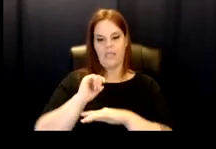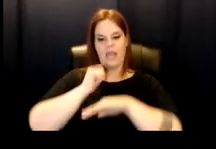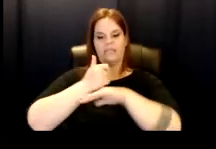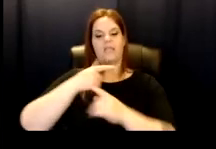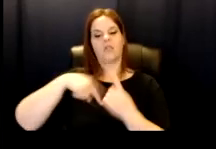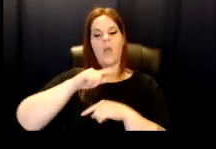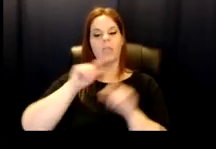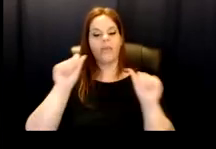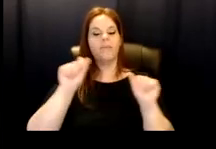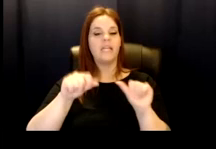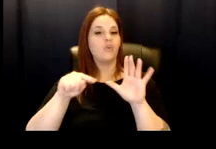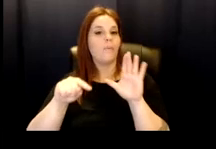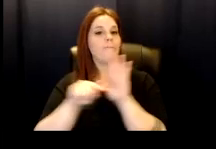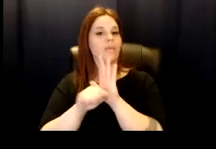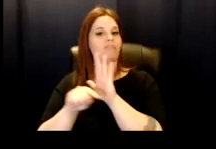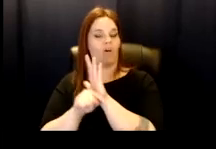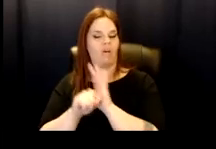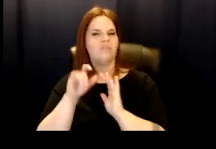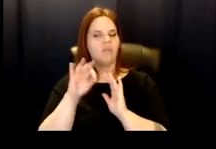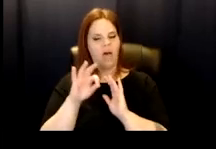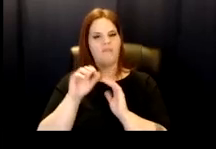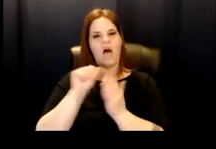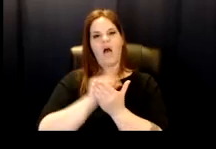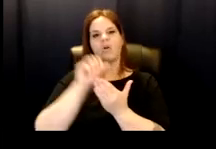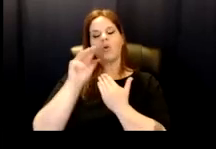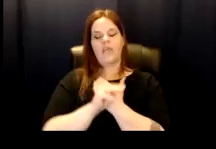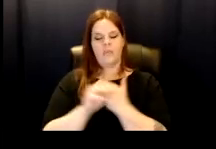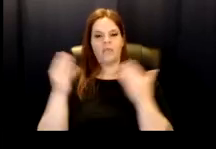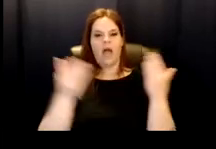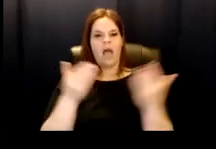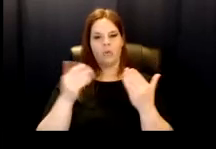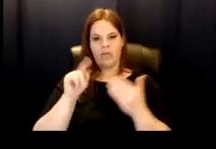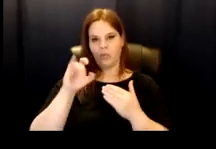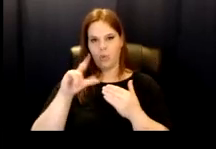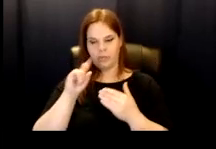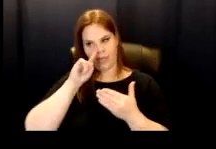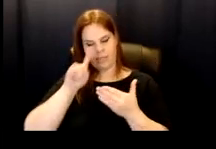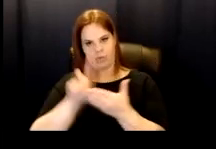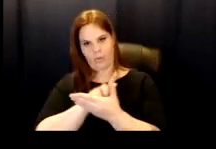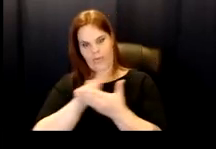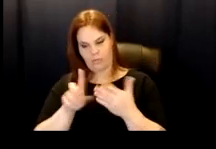of algorithmic hiring tools and disability discrimination. There is a lot of work happening